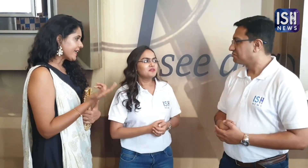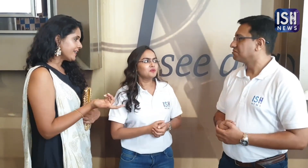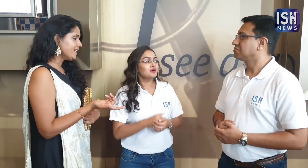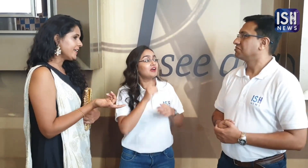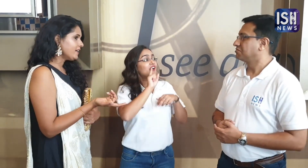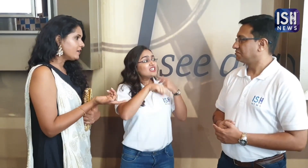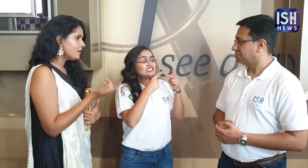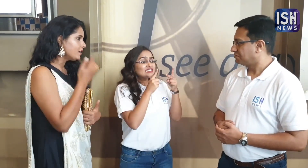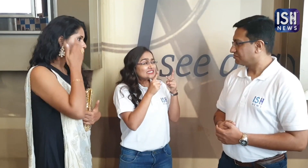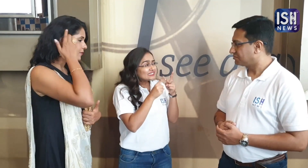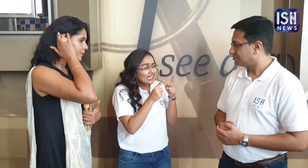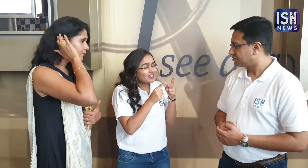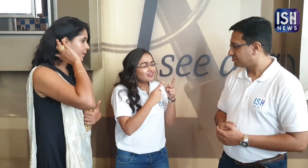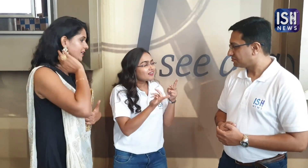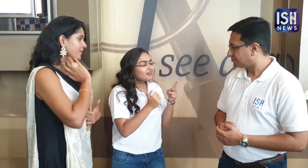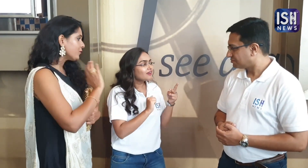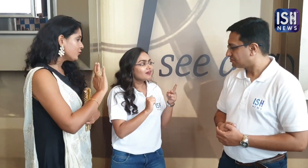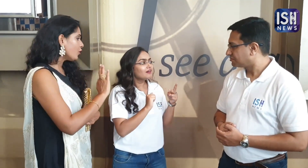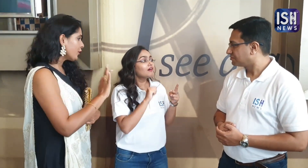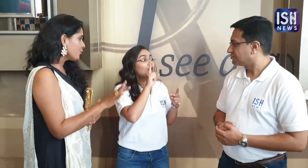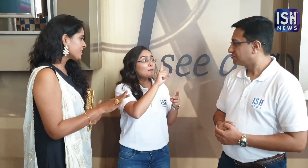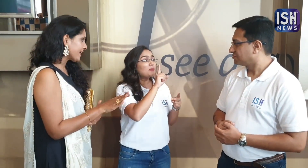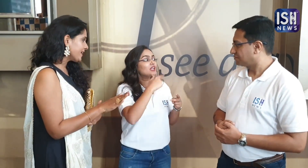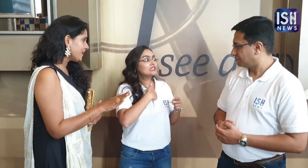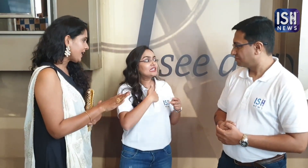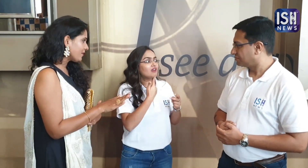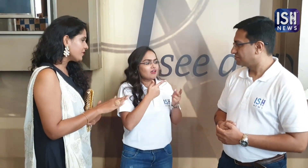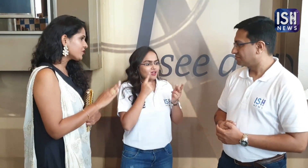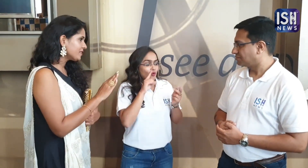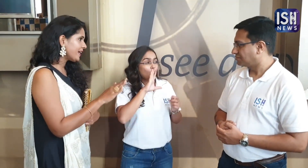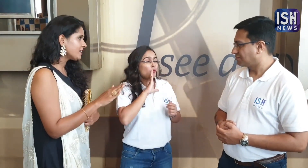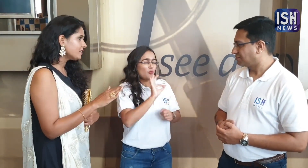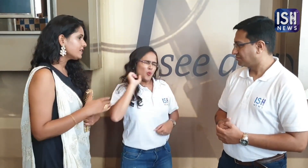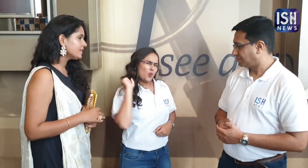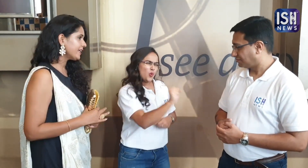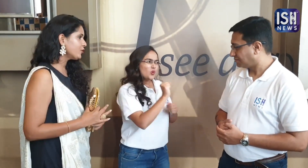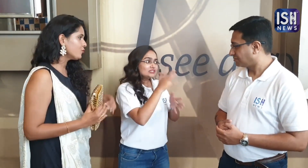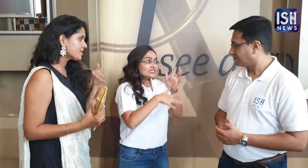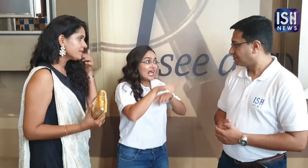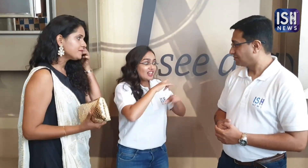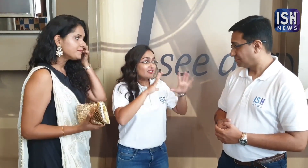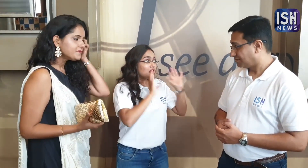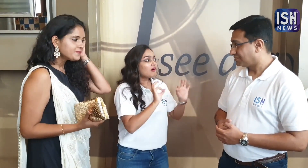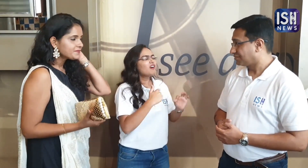Secondly we couldn't use the technical Sign Language.